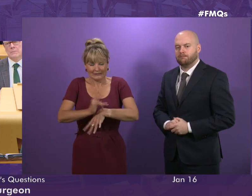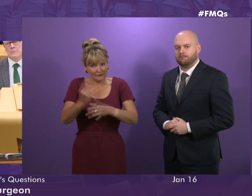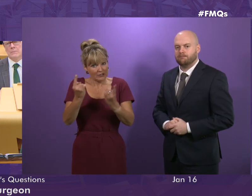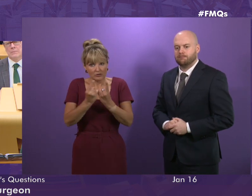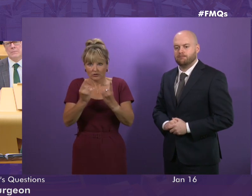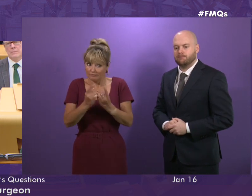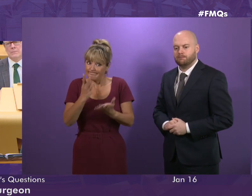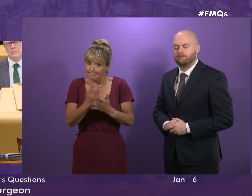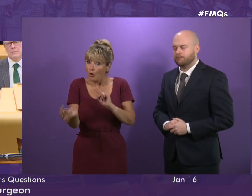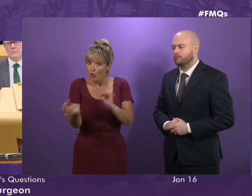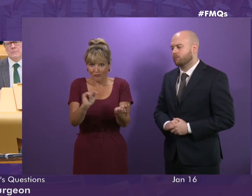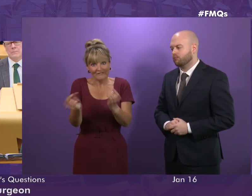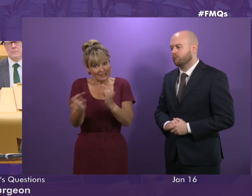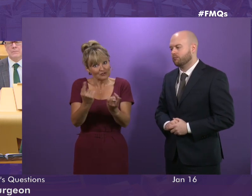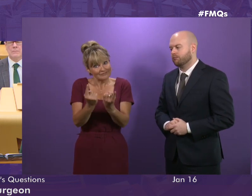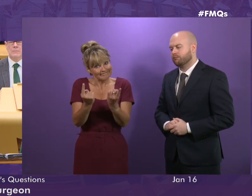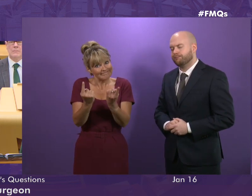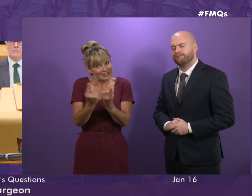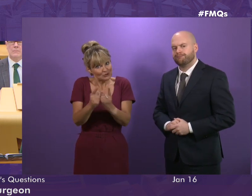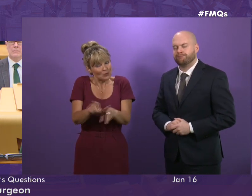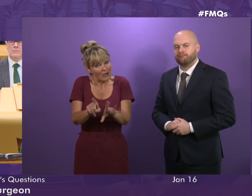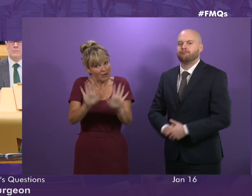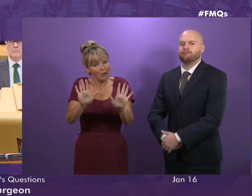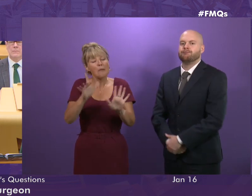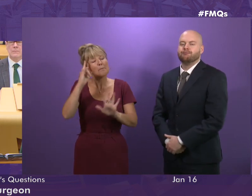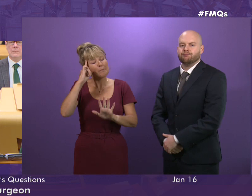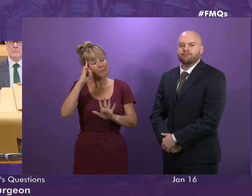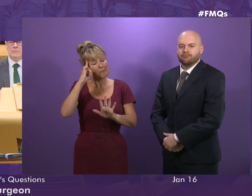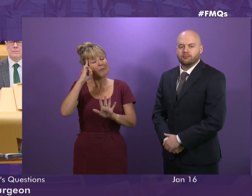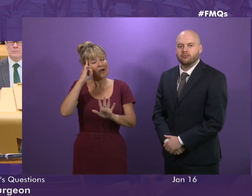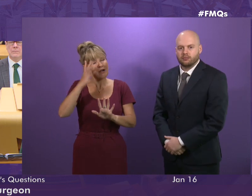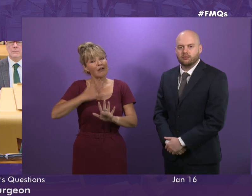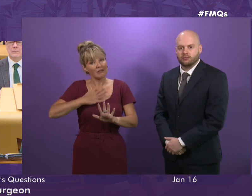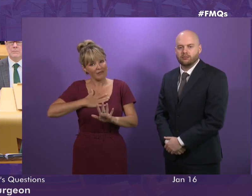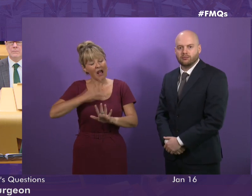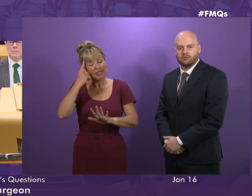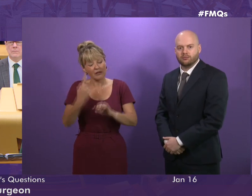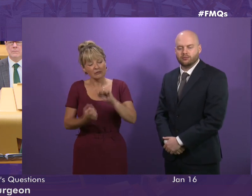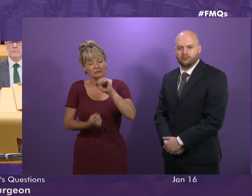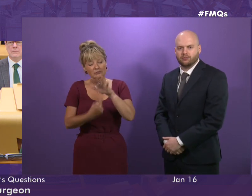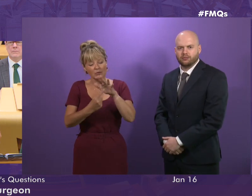and controversial issue. It is very important not only that we respect and protect women’s